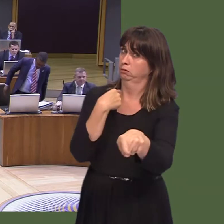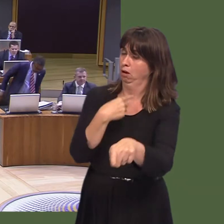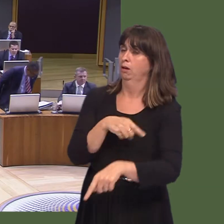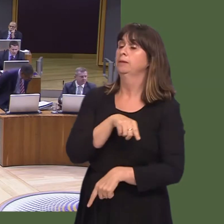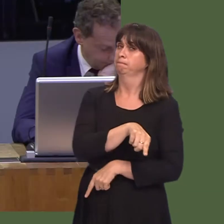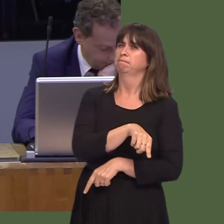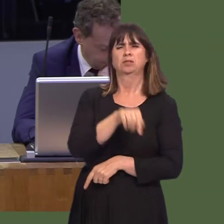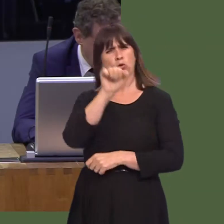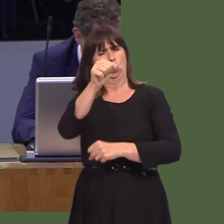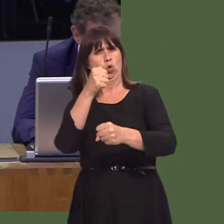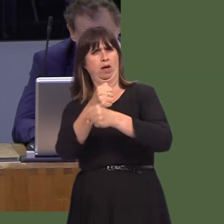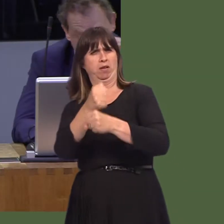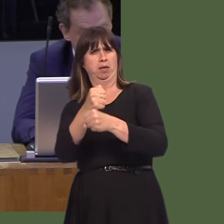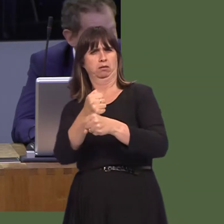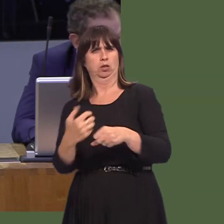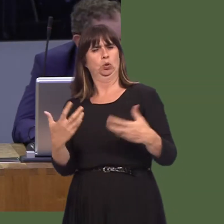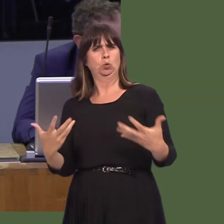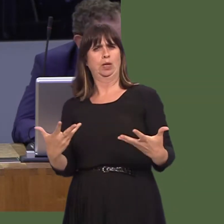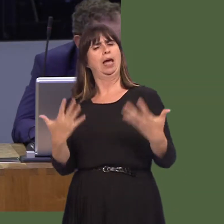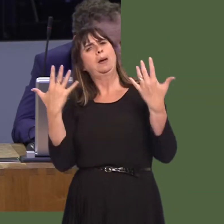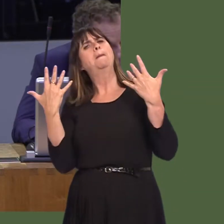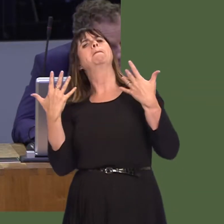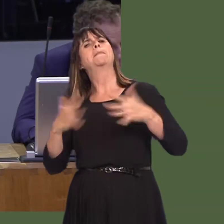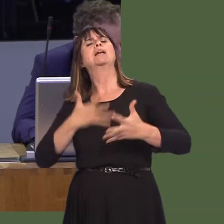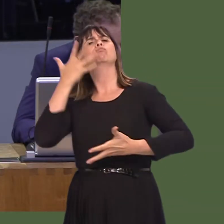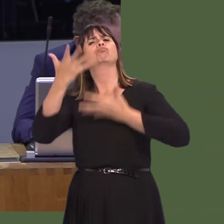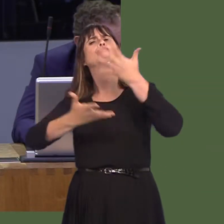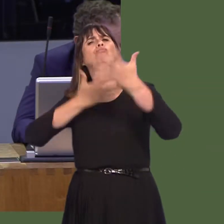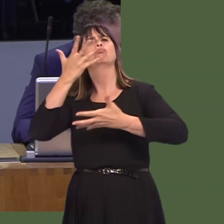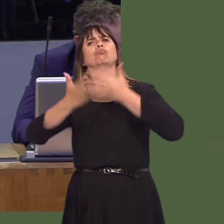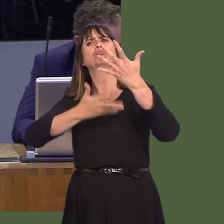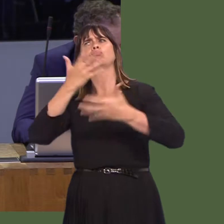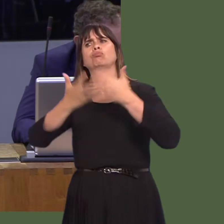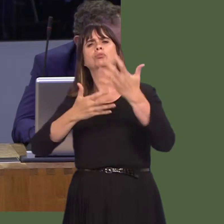I note that your Government has today outlined proposals for farm subsidies should we ever